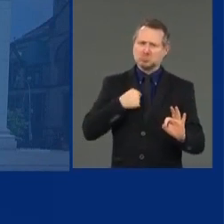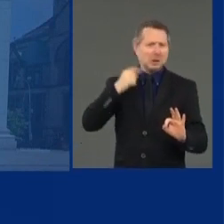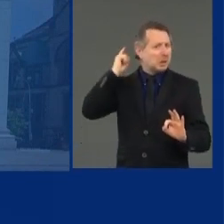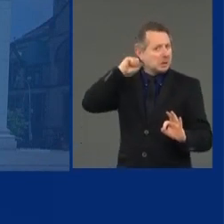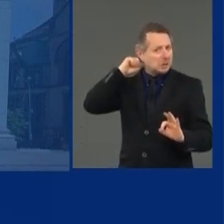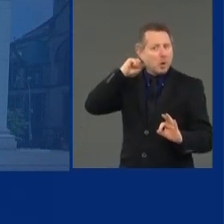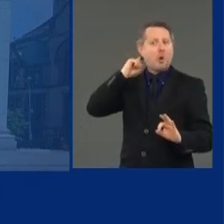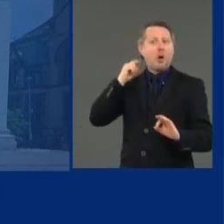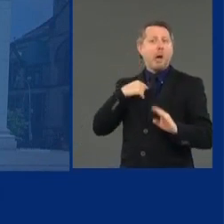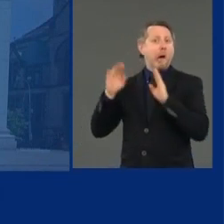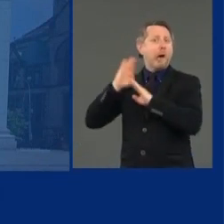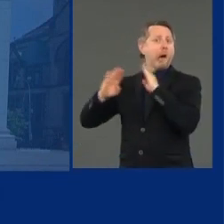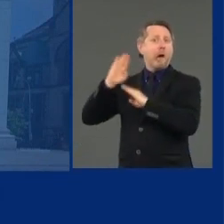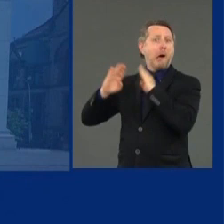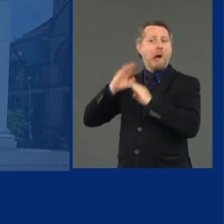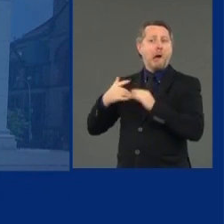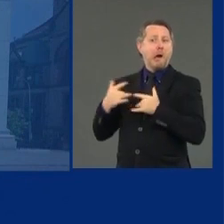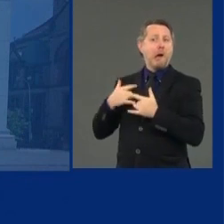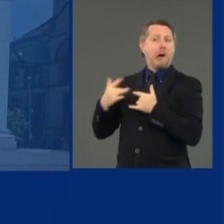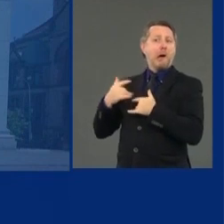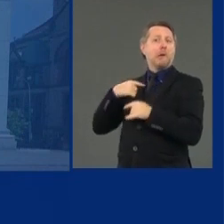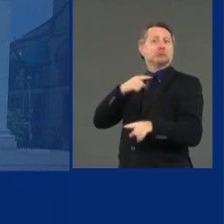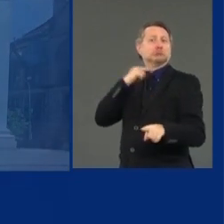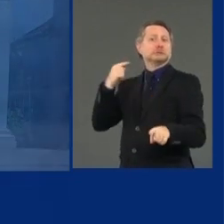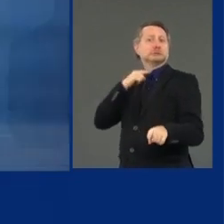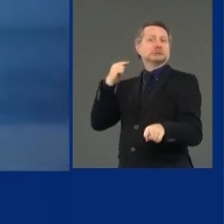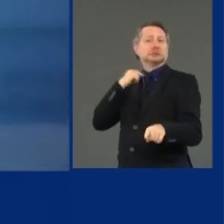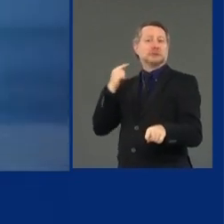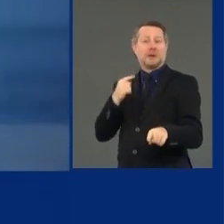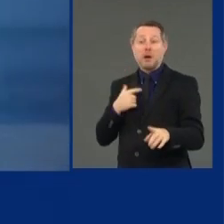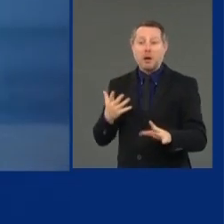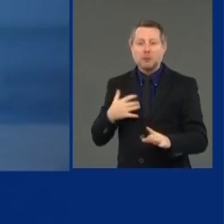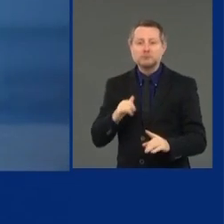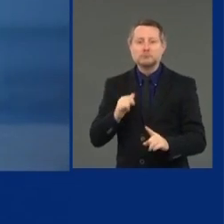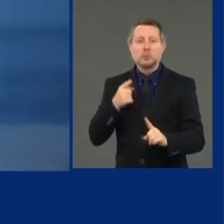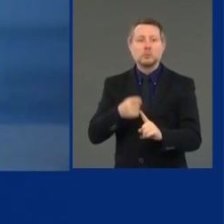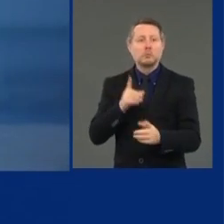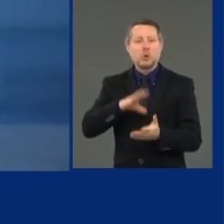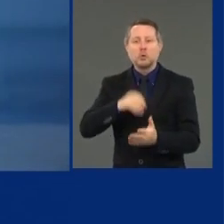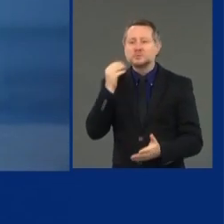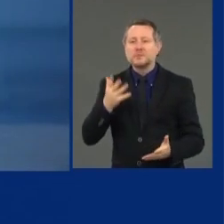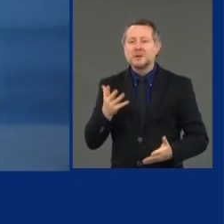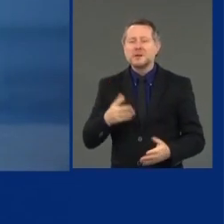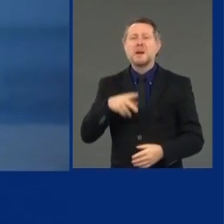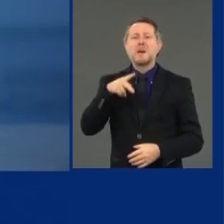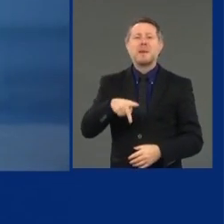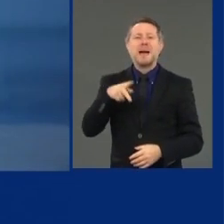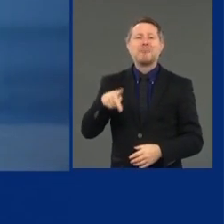NOW, IT'S GOOD NEWS FOR THE FRONT LINE WORKERS AND WE WERE ALL WORRIED ABOUT WHAT THEY WERE